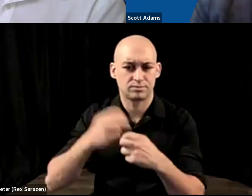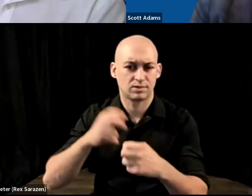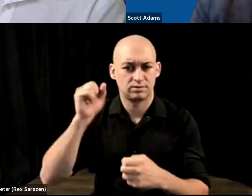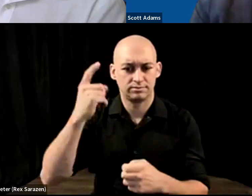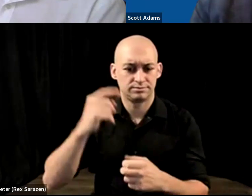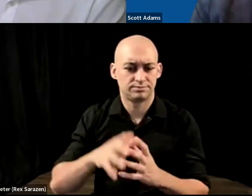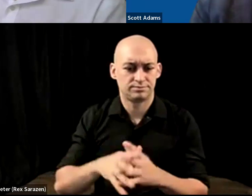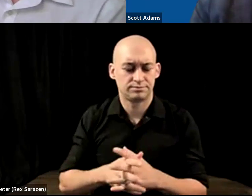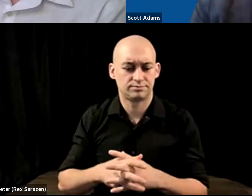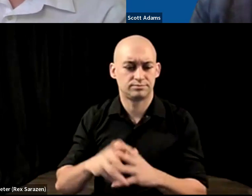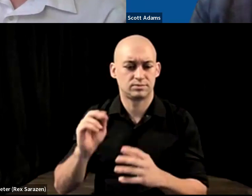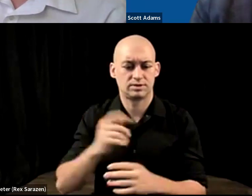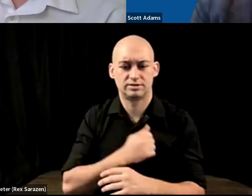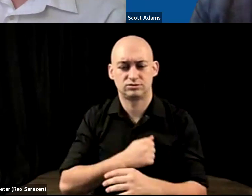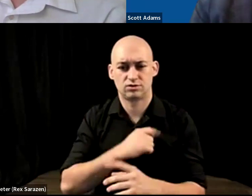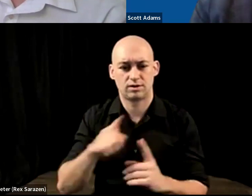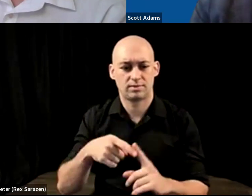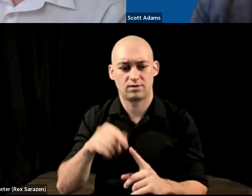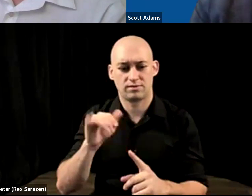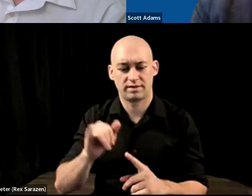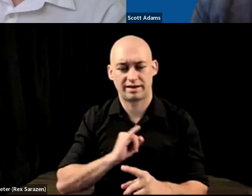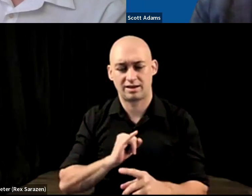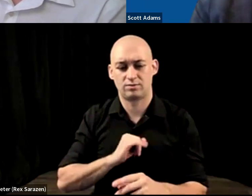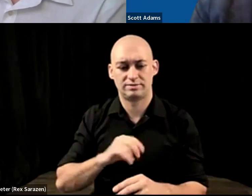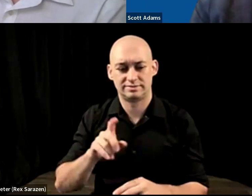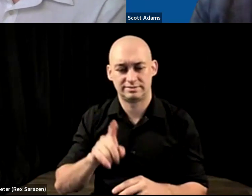Alright, sorry about that. I was hitting the buttons you guys are unmuting me, that's why